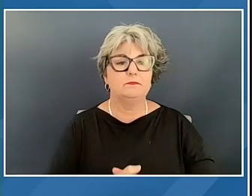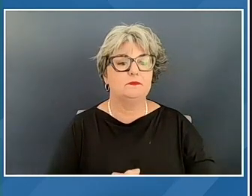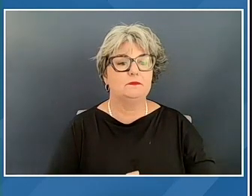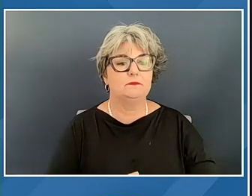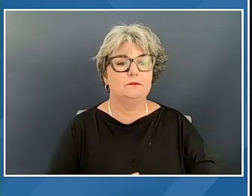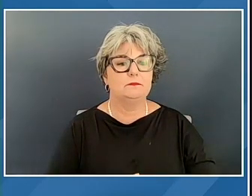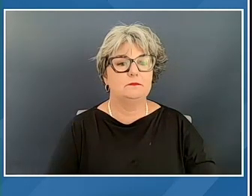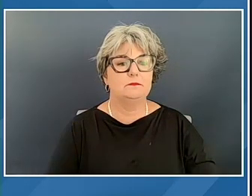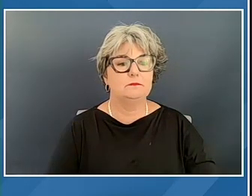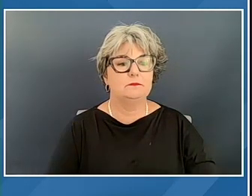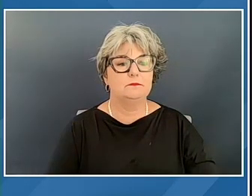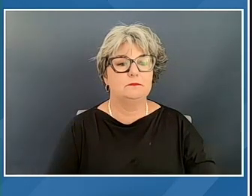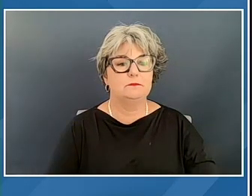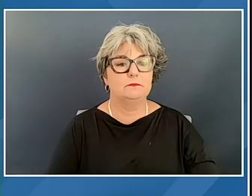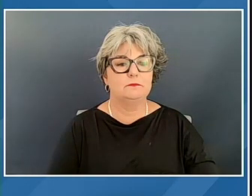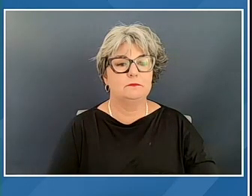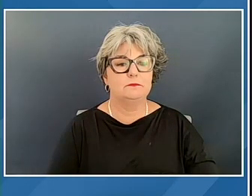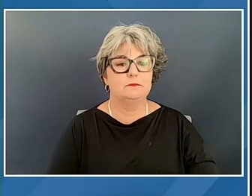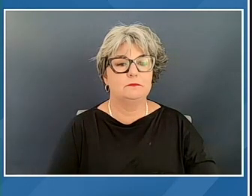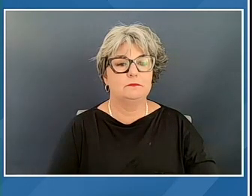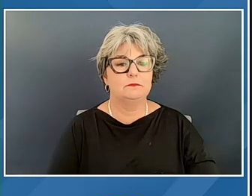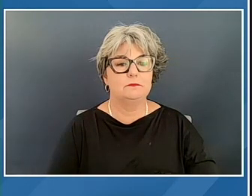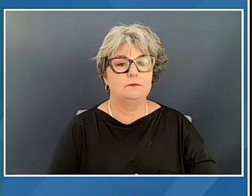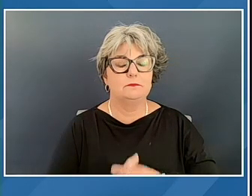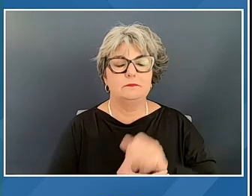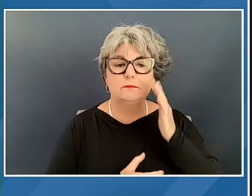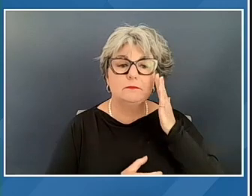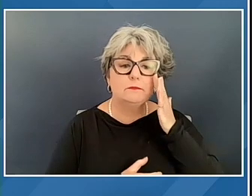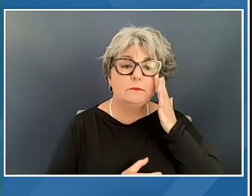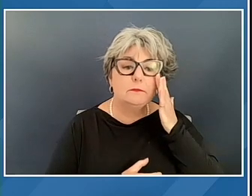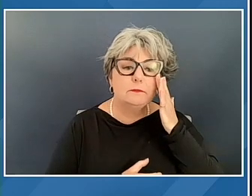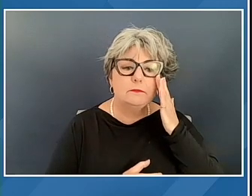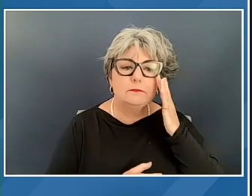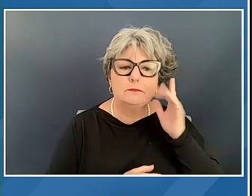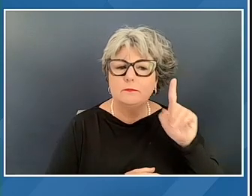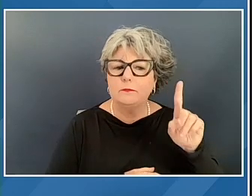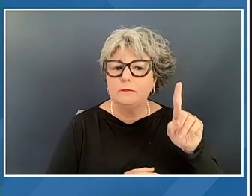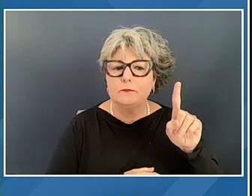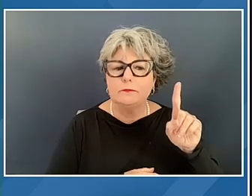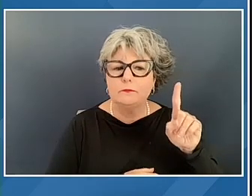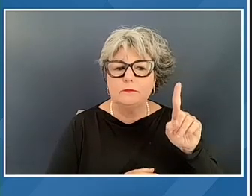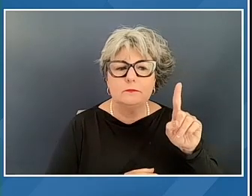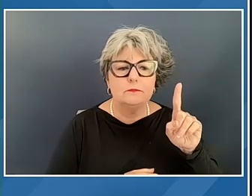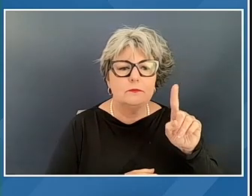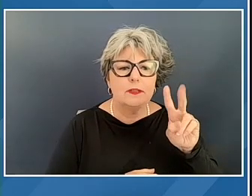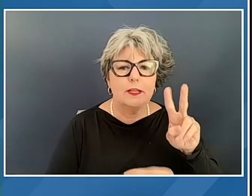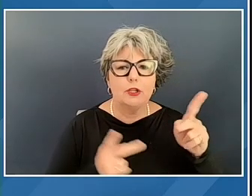Yes. One moment. I have the Zoom going on in two places, so I'm hearing double.